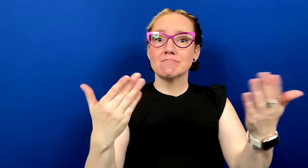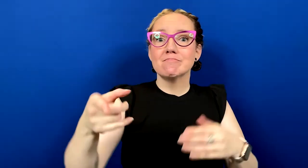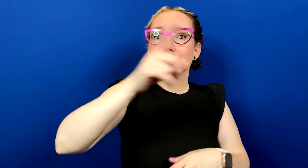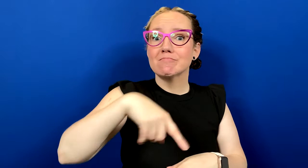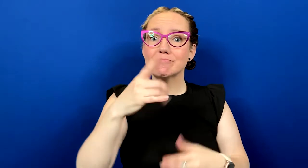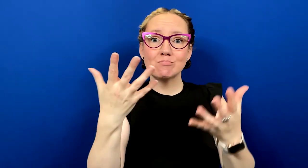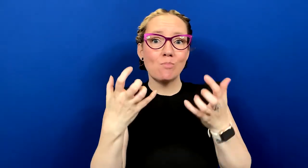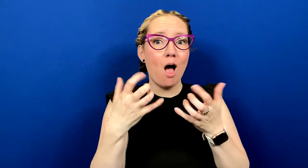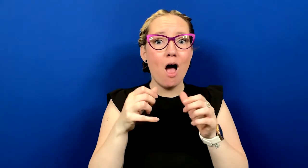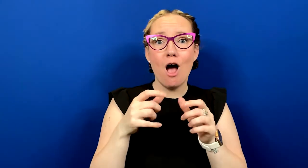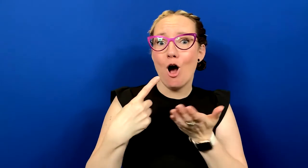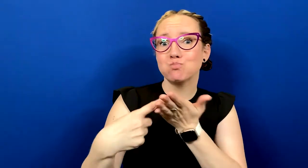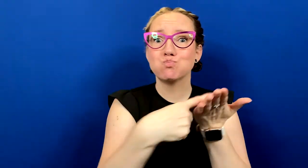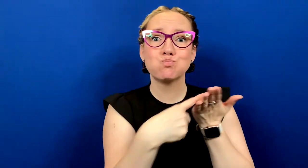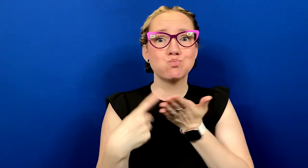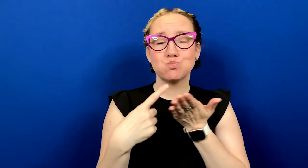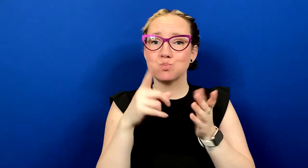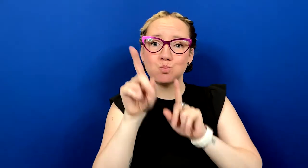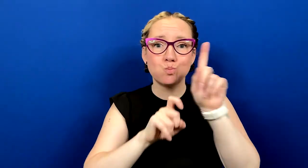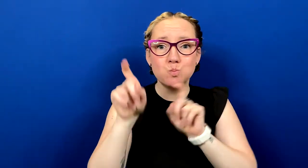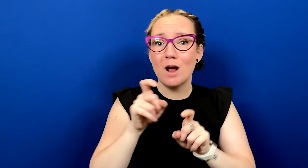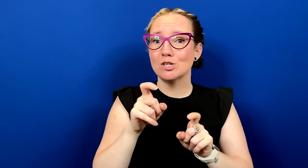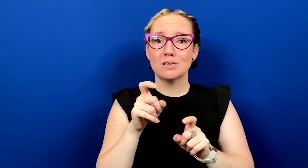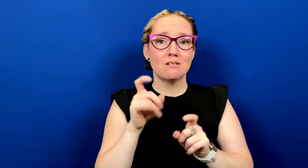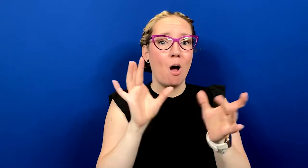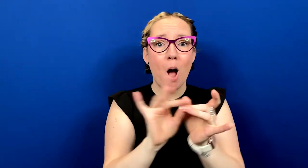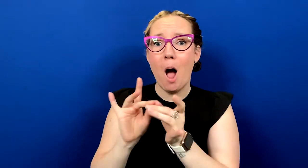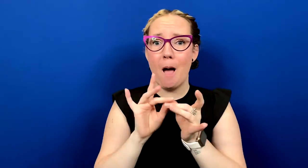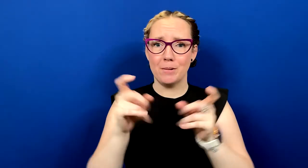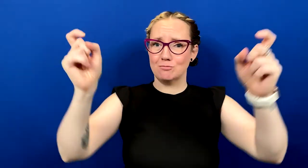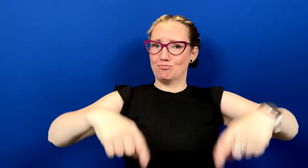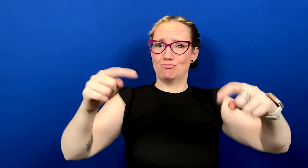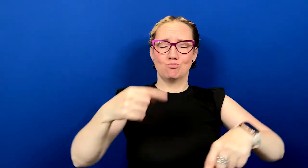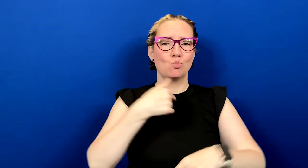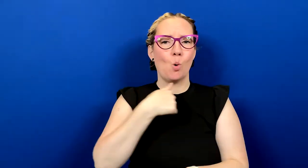If any of you want to discuss, ask questions, or leave comments, go right ahead below!